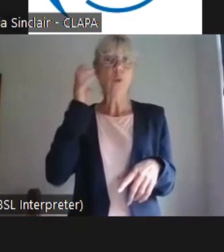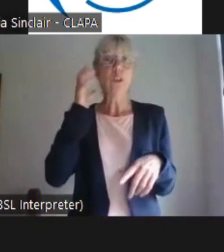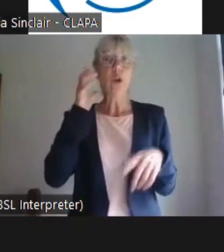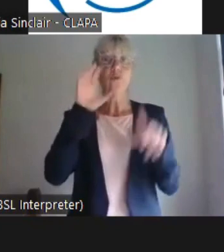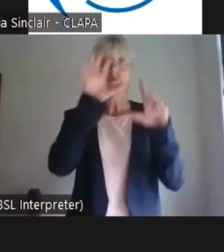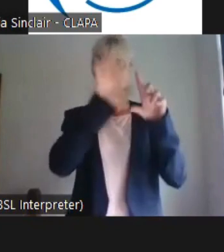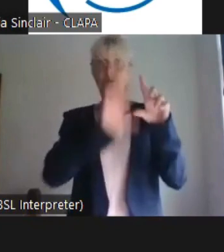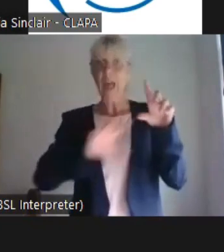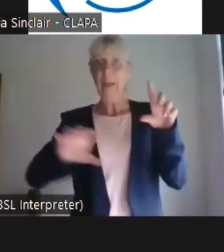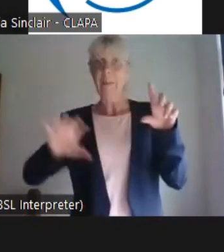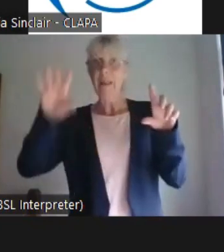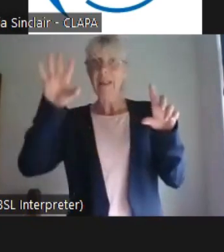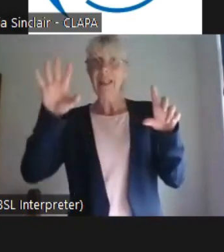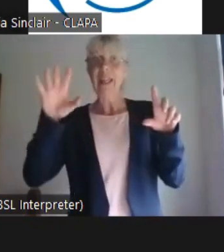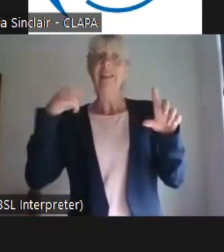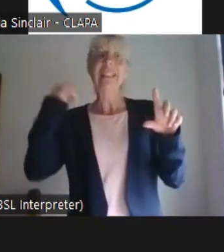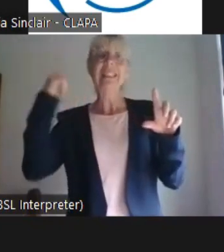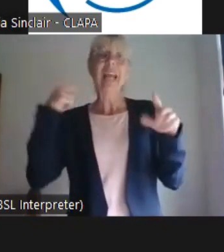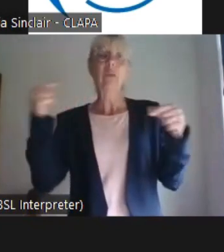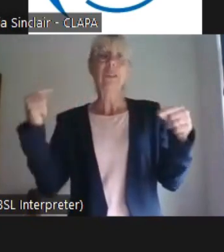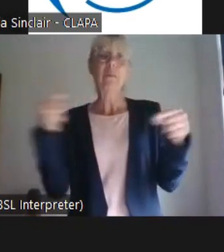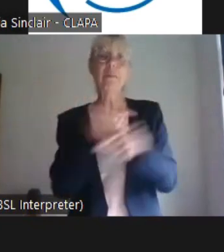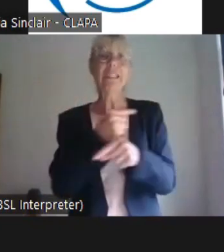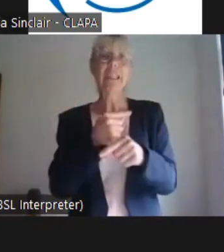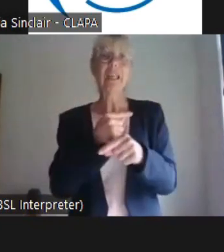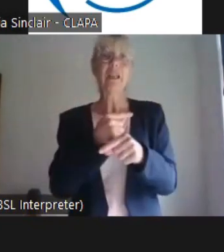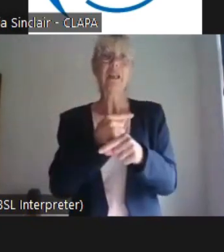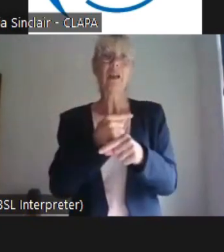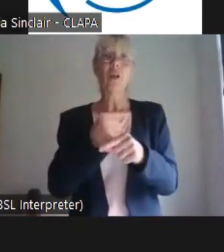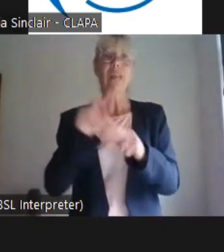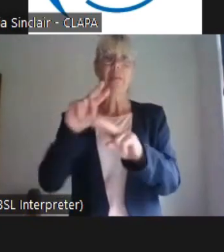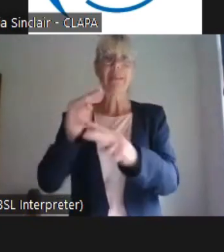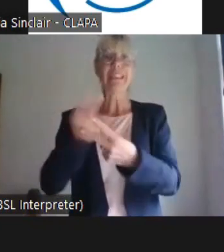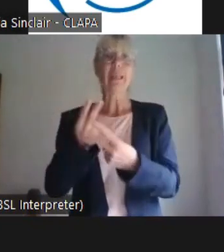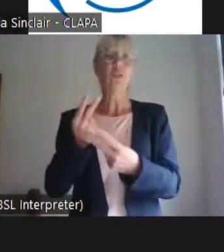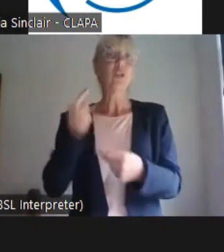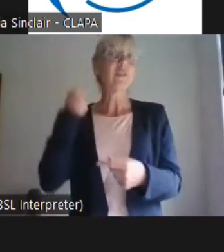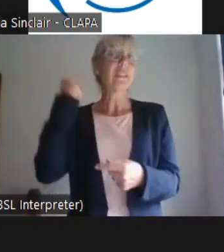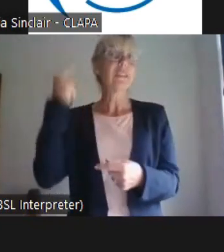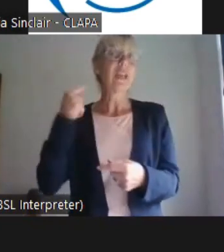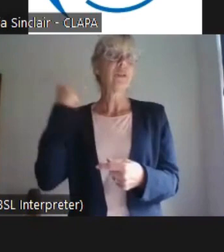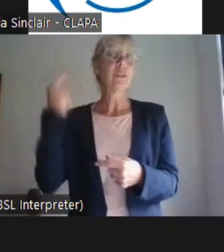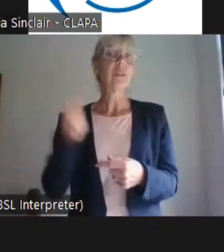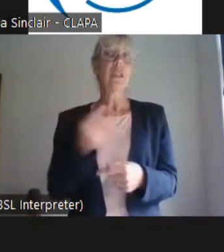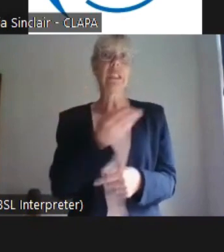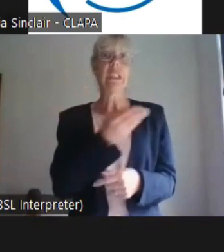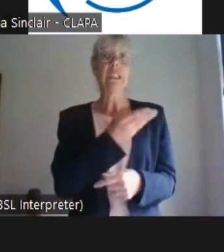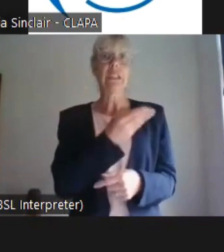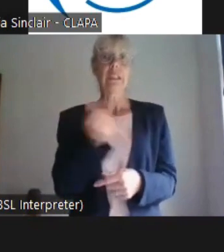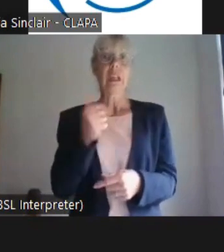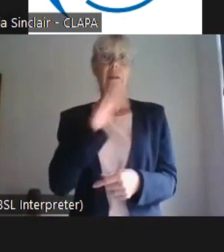missing in terms of their perception of sound so for some children there is this intrinsic